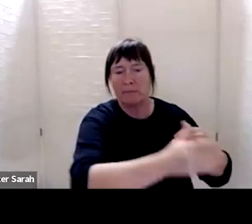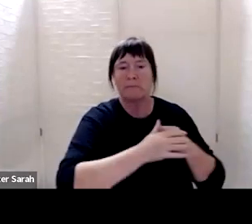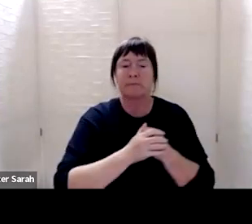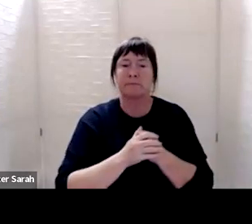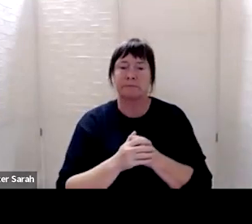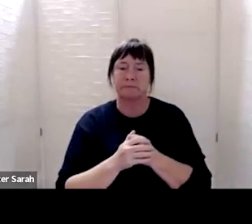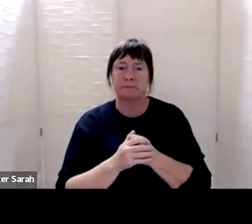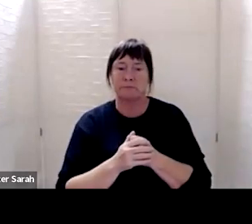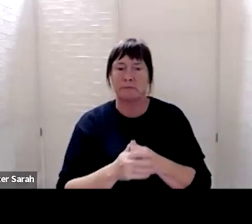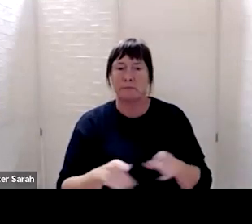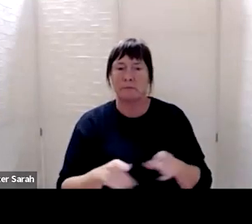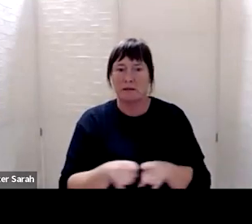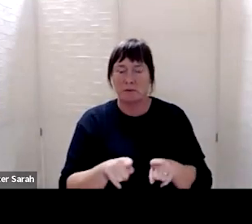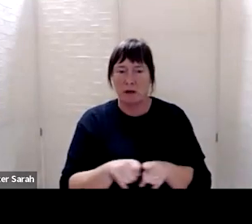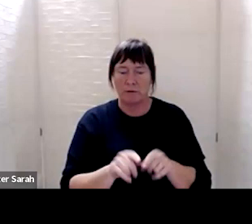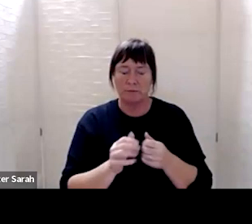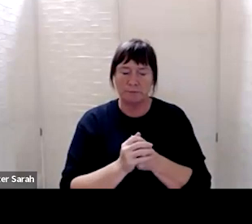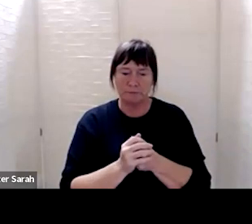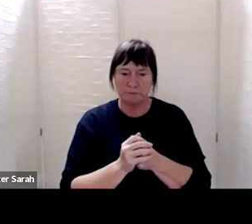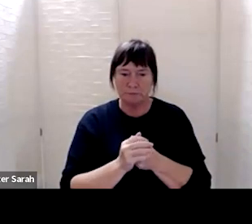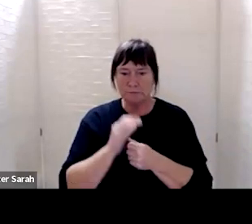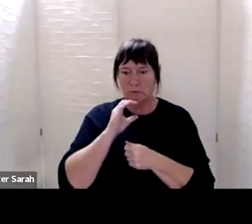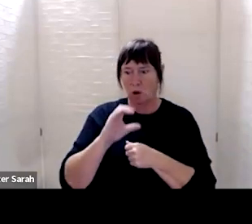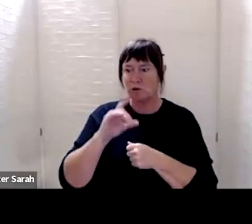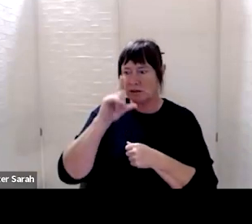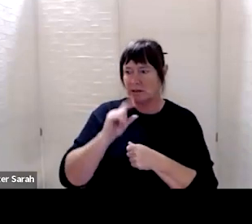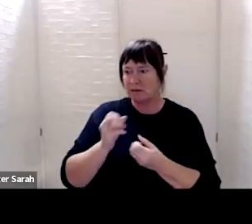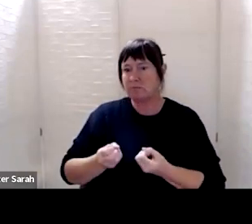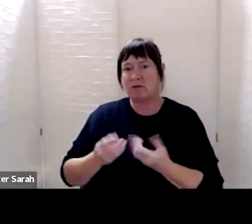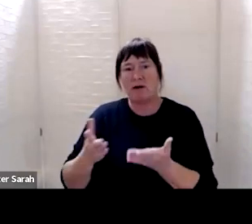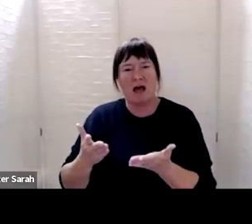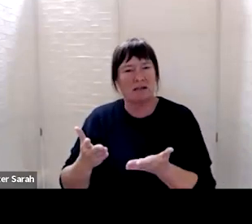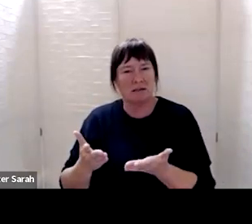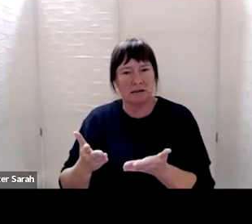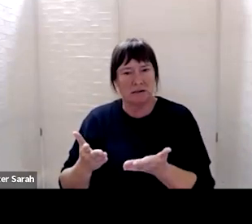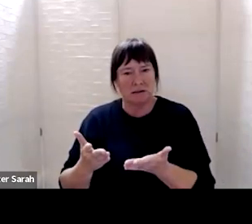They also have the option to offer suggestions and ideas in regards to employing support workers